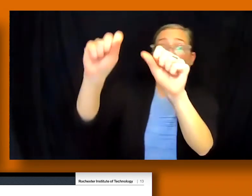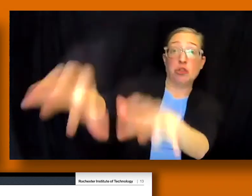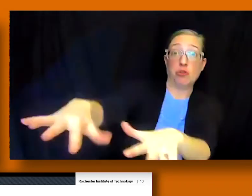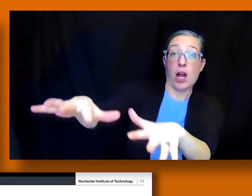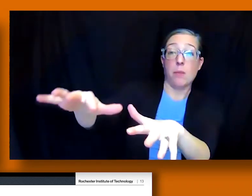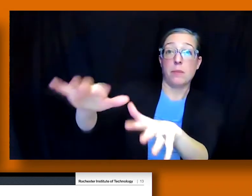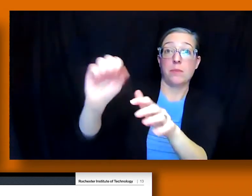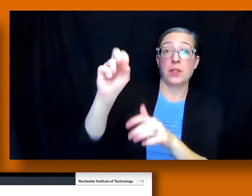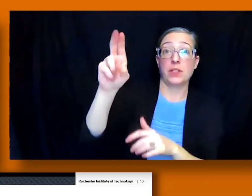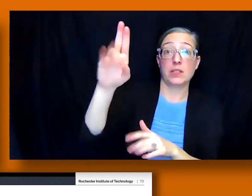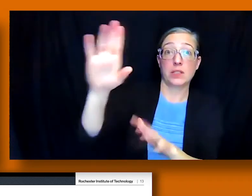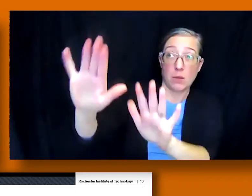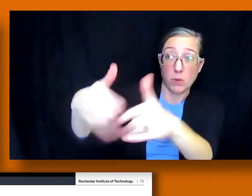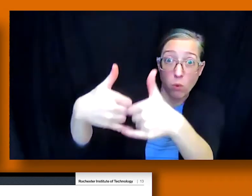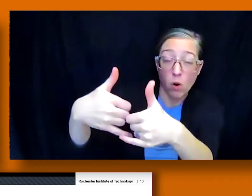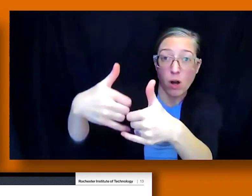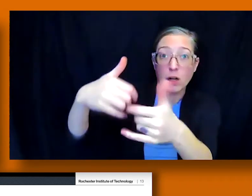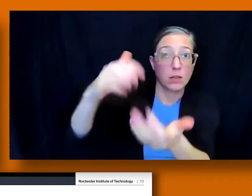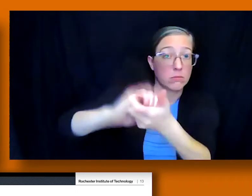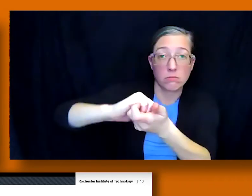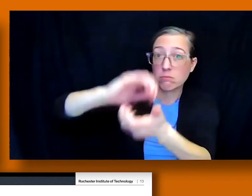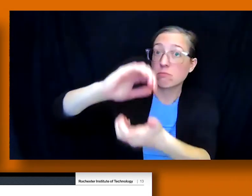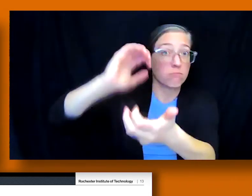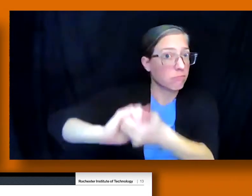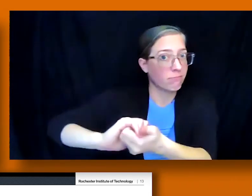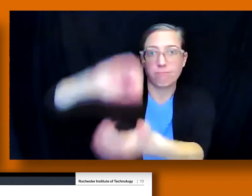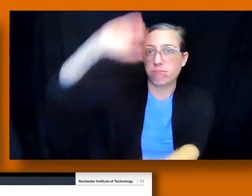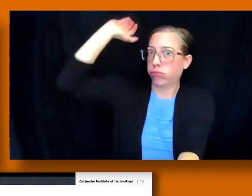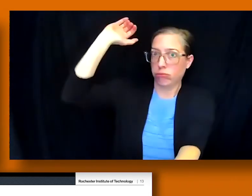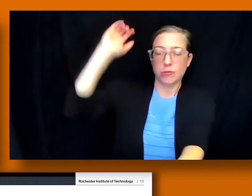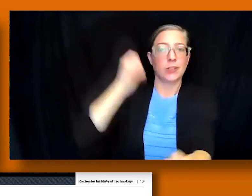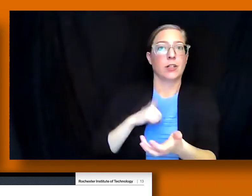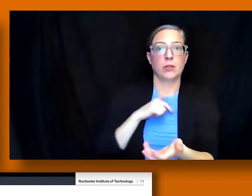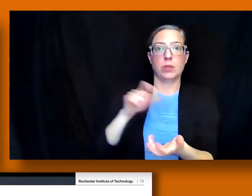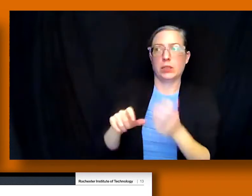trying to find someone to fill in for that subaward co-PI.